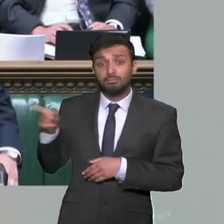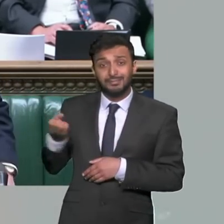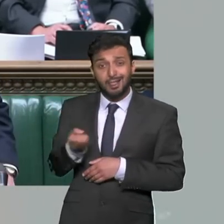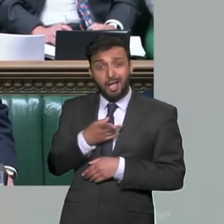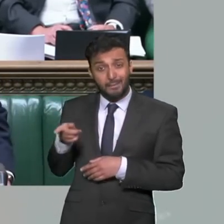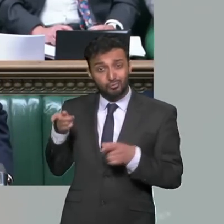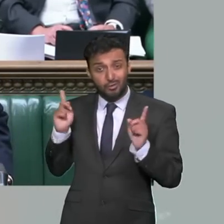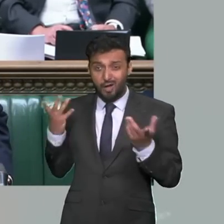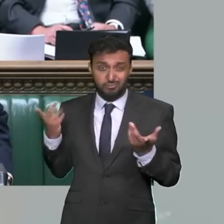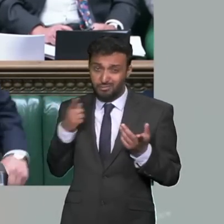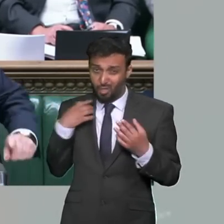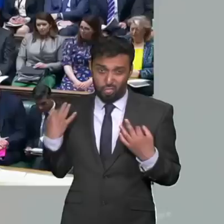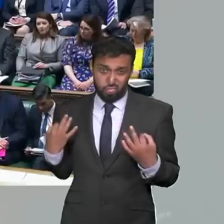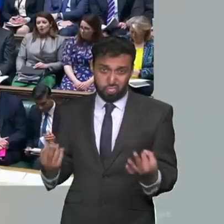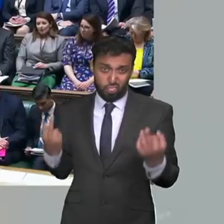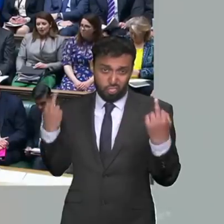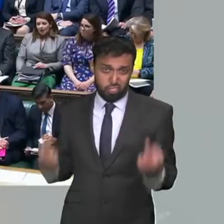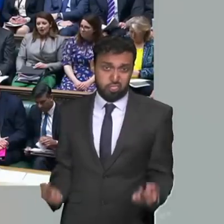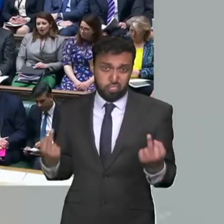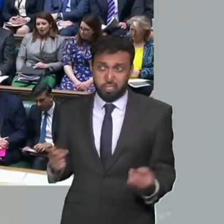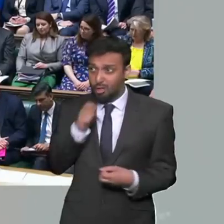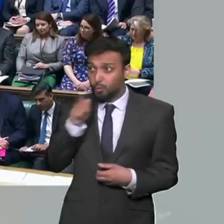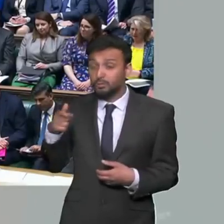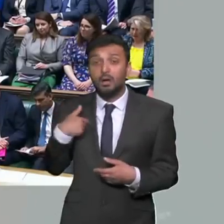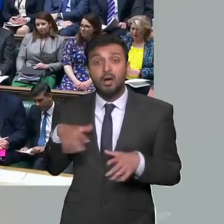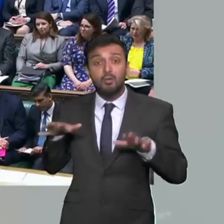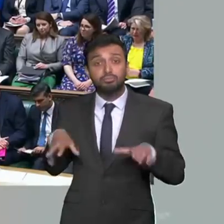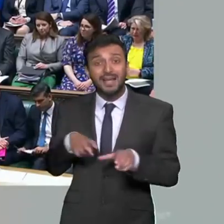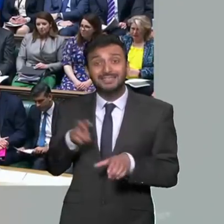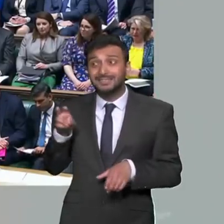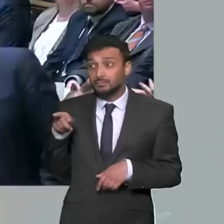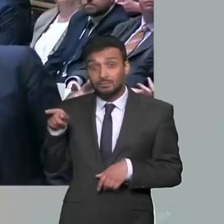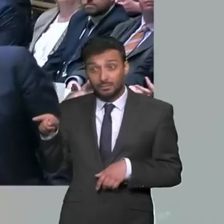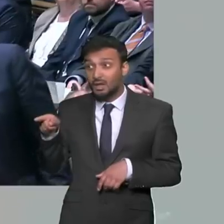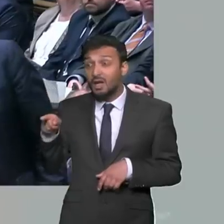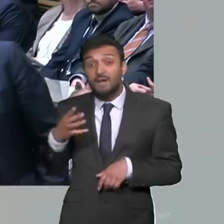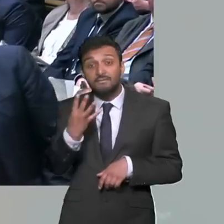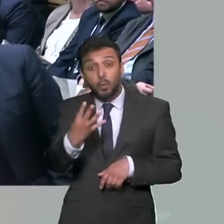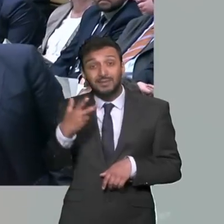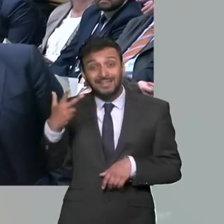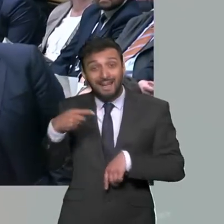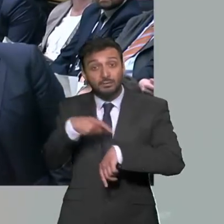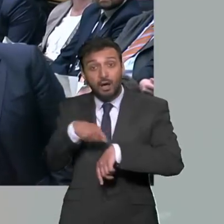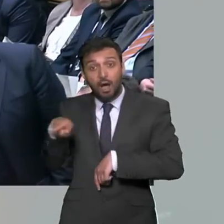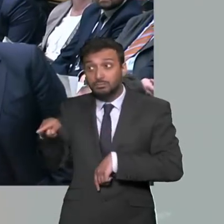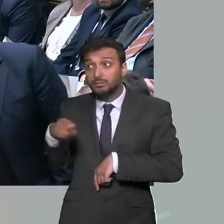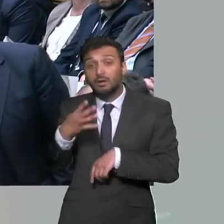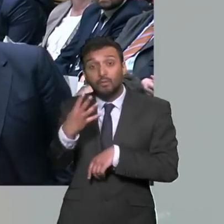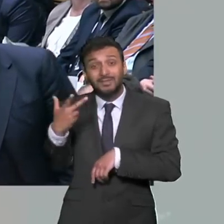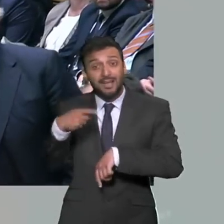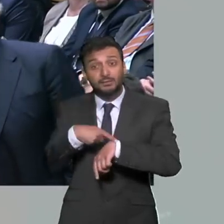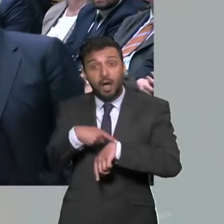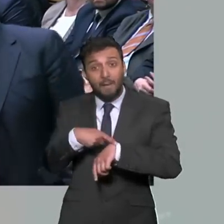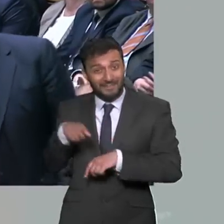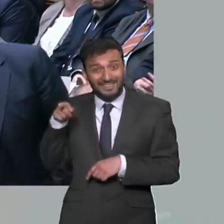We got Brexit done when he voted 48 times—48 times—to undo the will of the people.